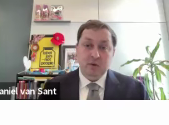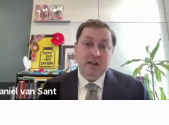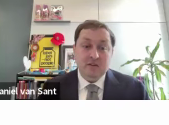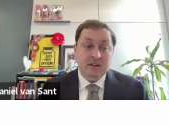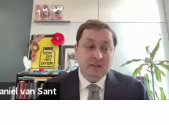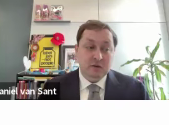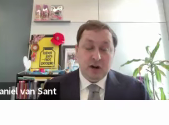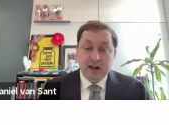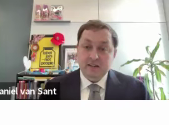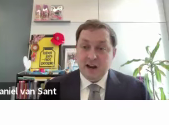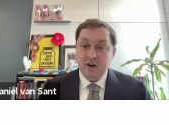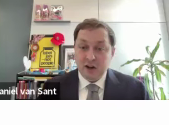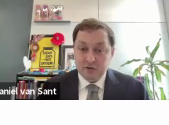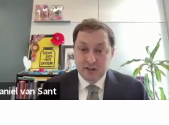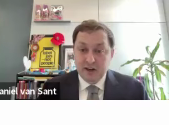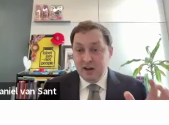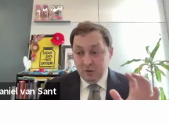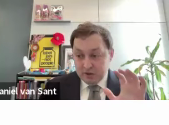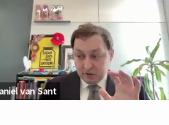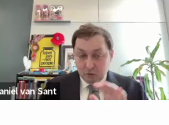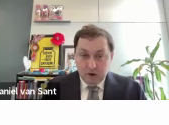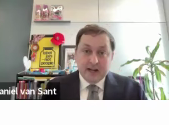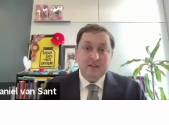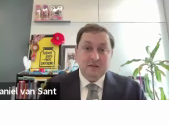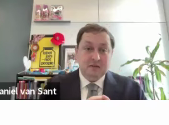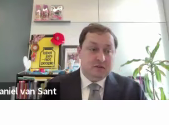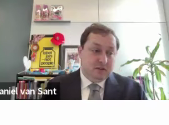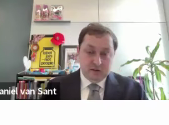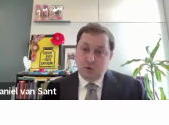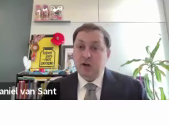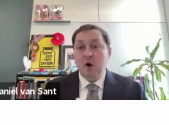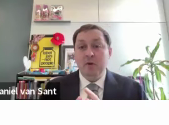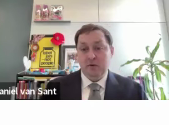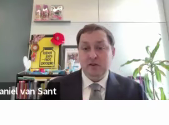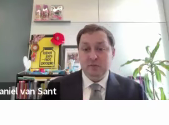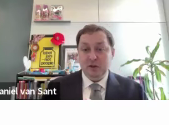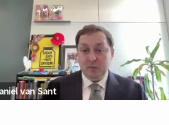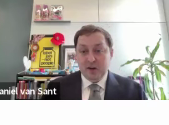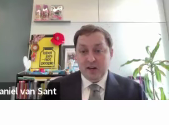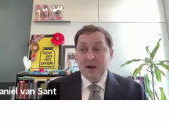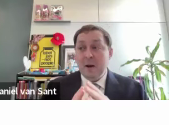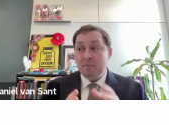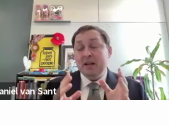that we were given civil rights in our country, which is a great historic moment for the disability community.